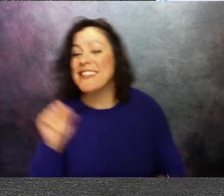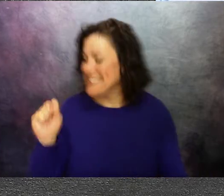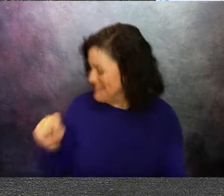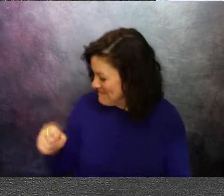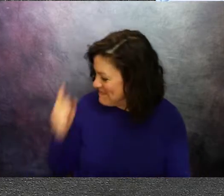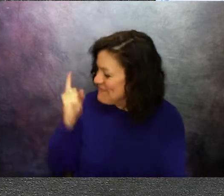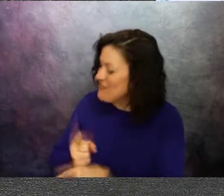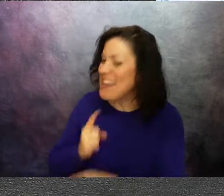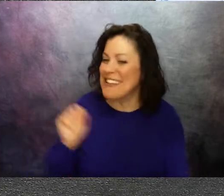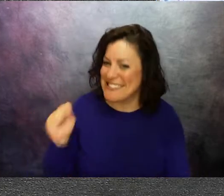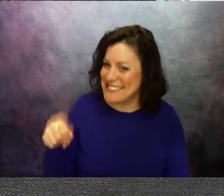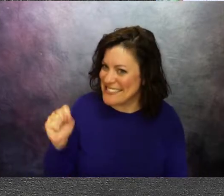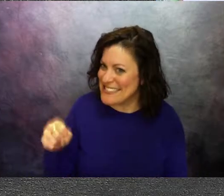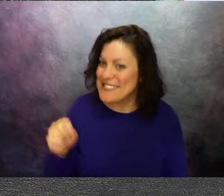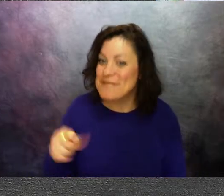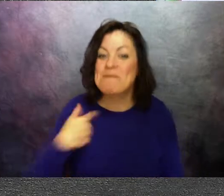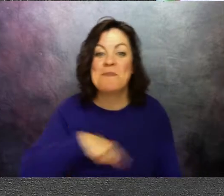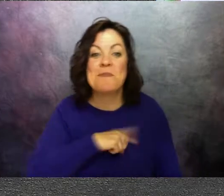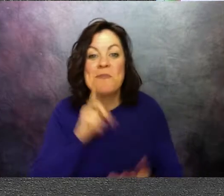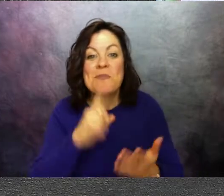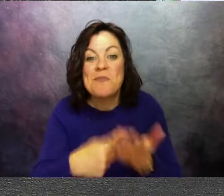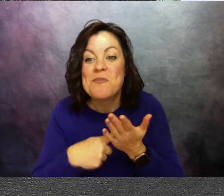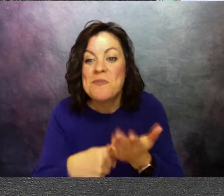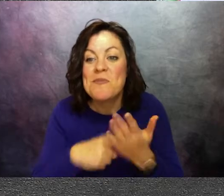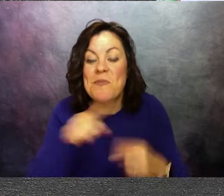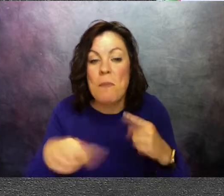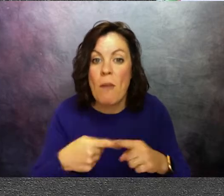And we're going to be learning about a globe, which is a model of the earth.